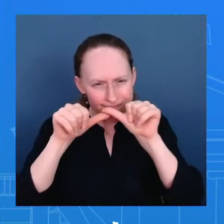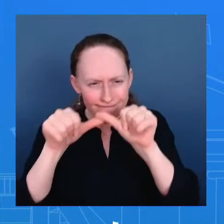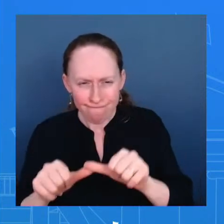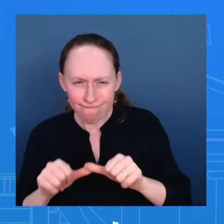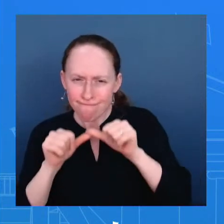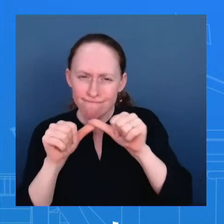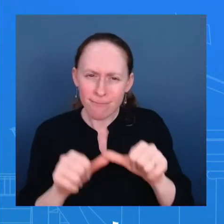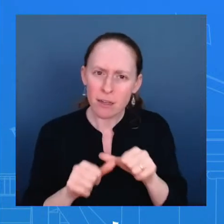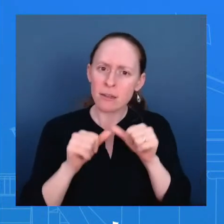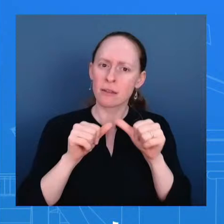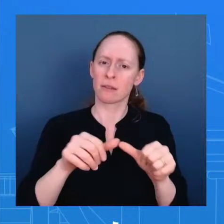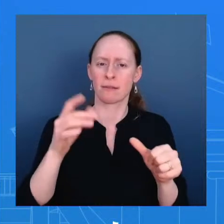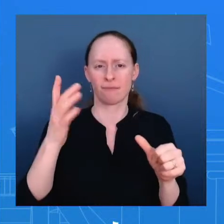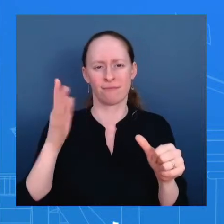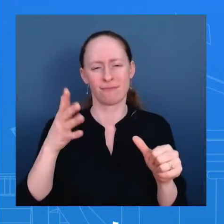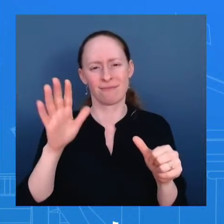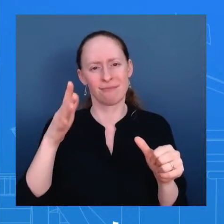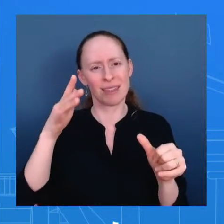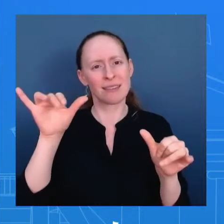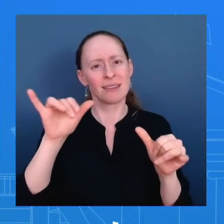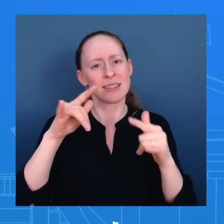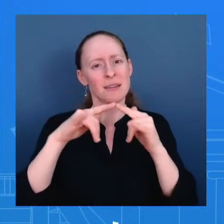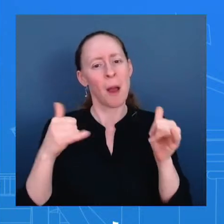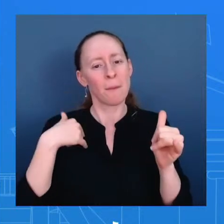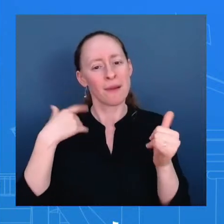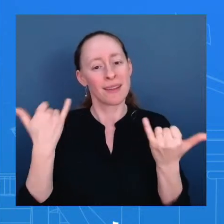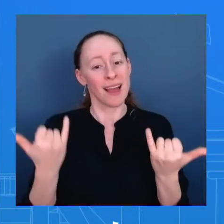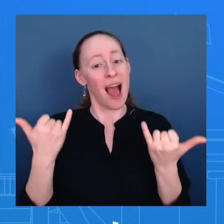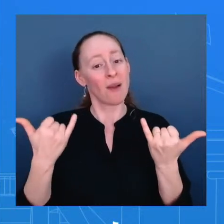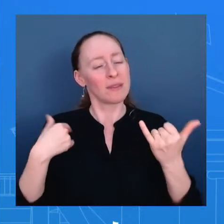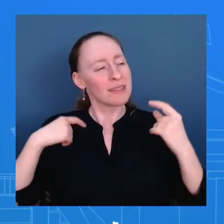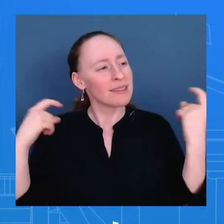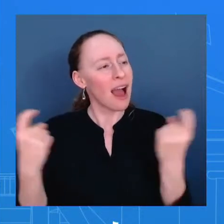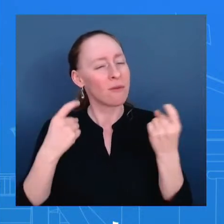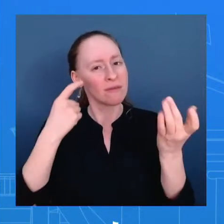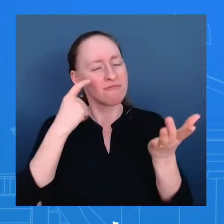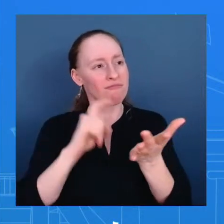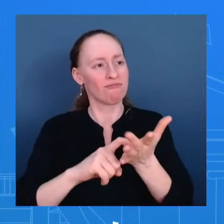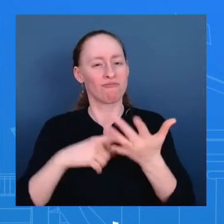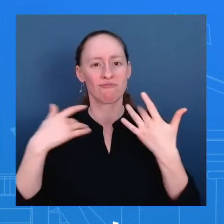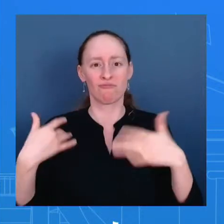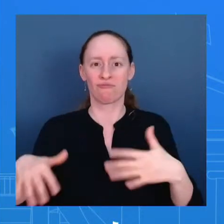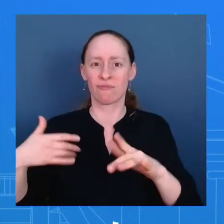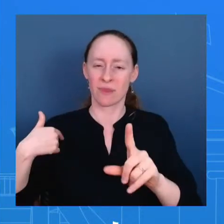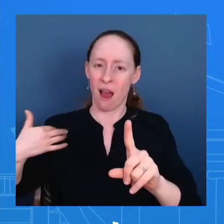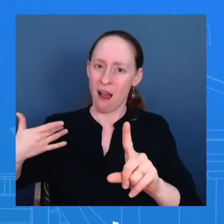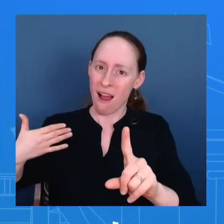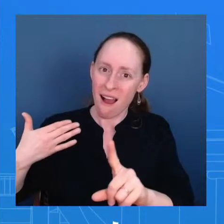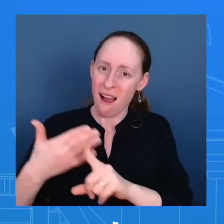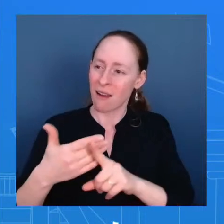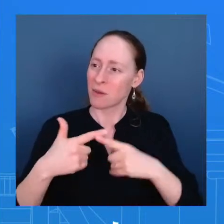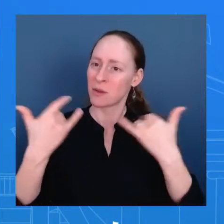celebrating the diversity of this country and how we move forward together is a moment to celebrate. Still a lot of work to be done,